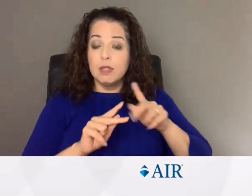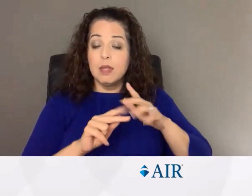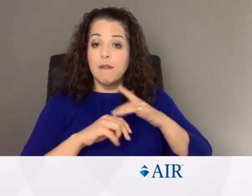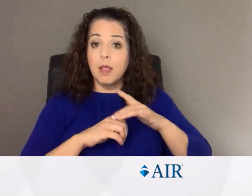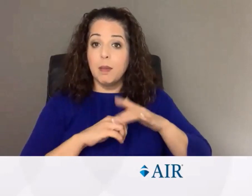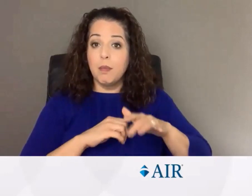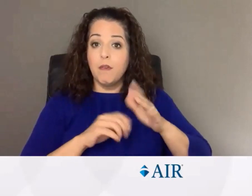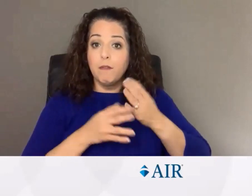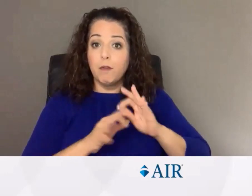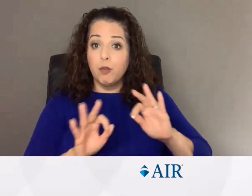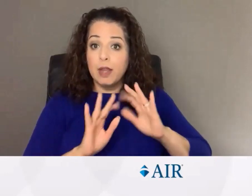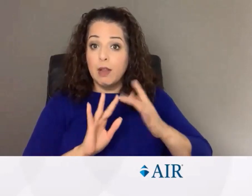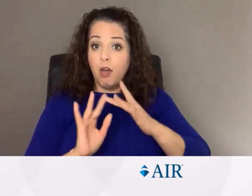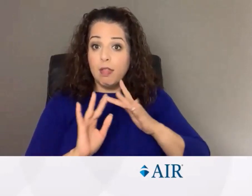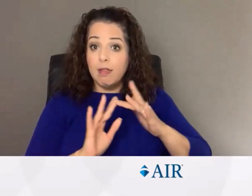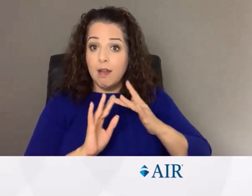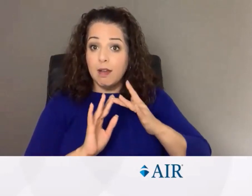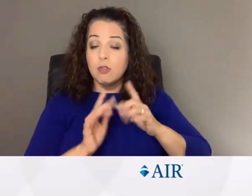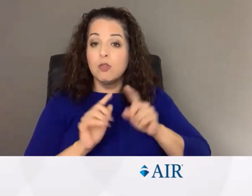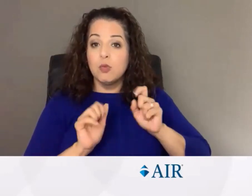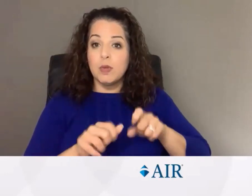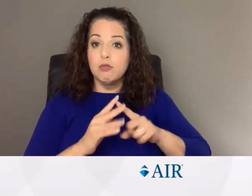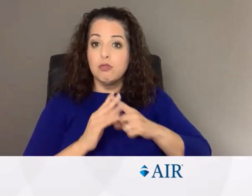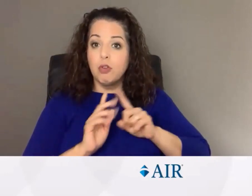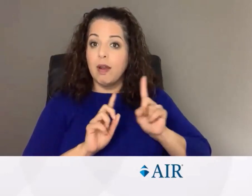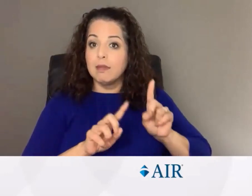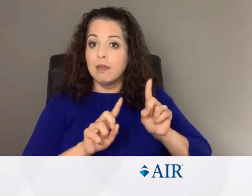So you can start attending conferences, webinars